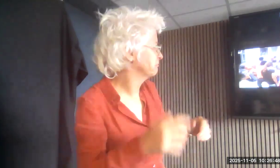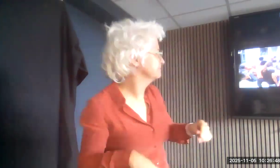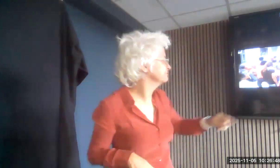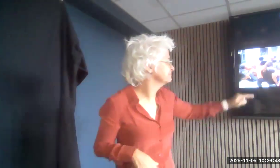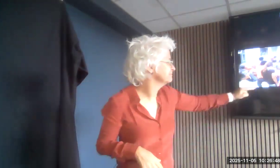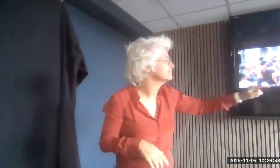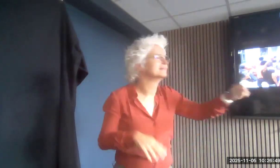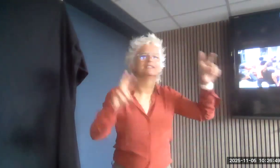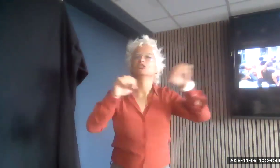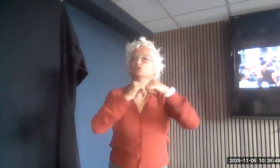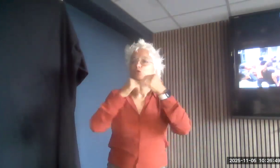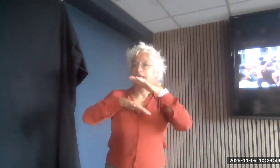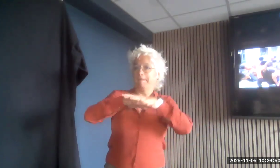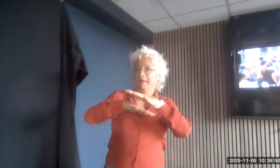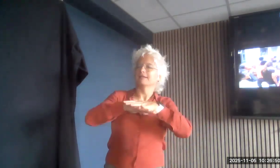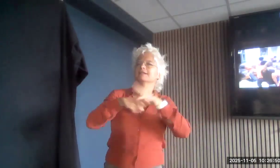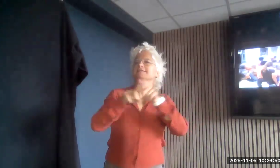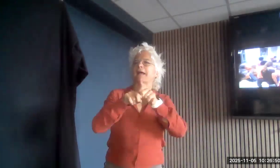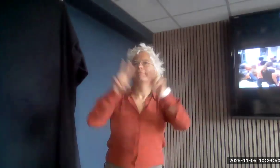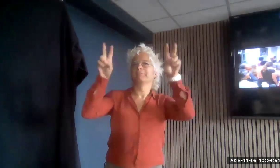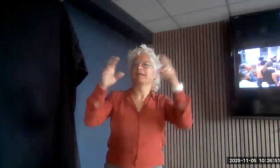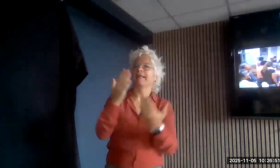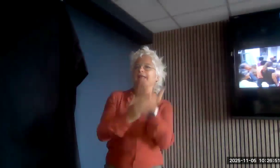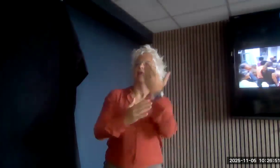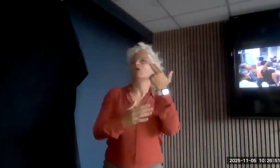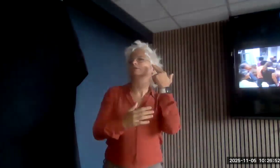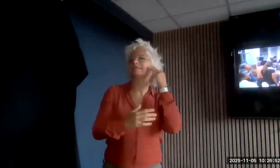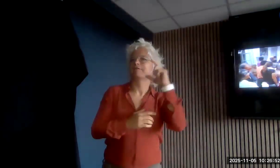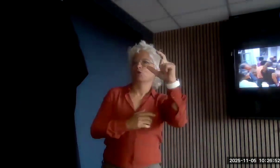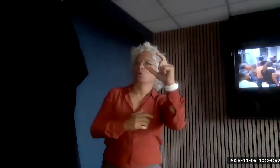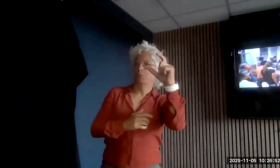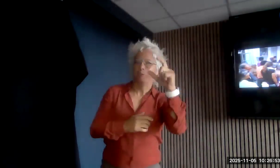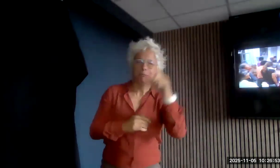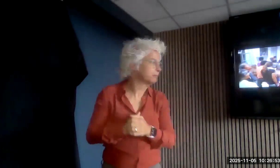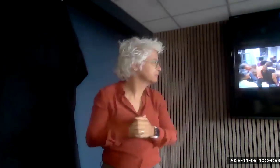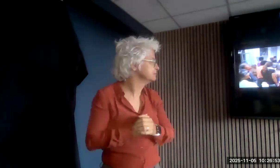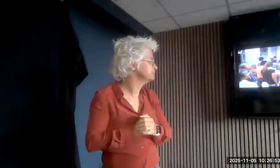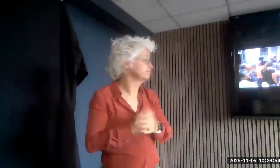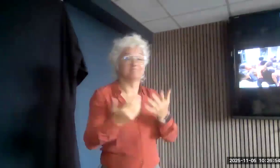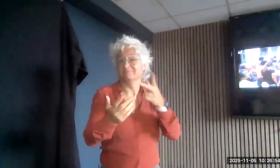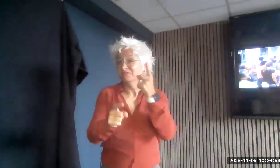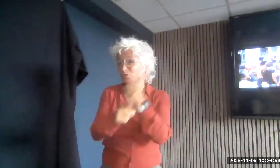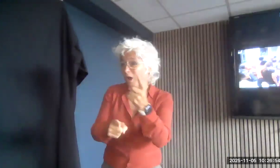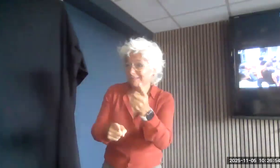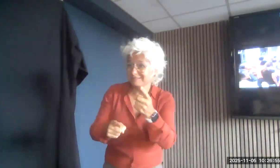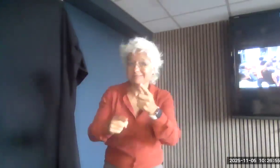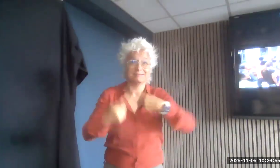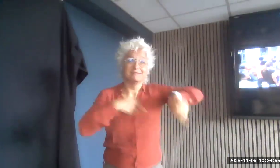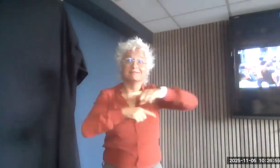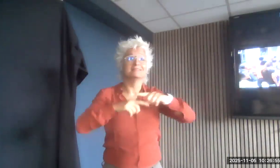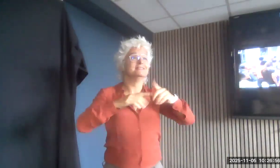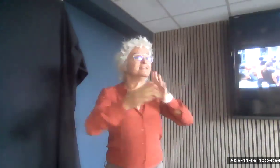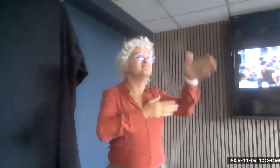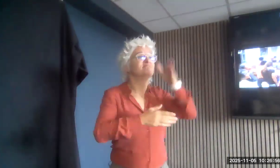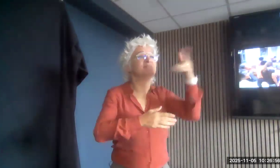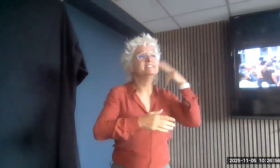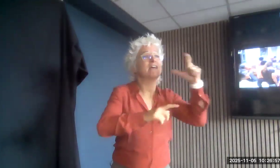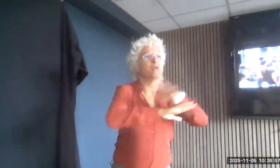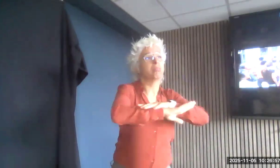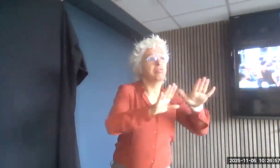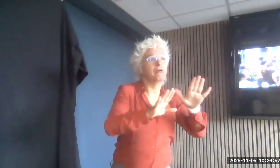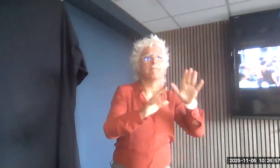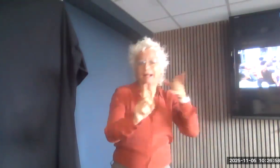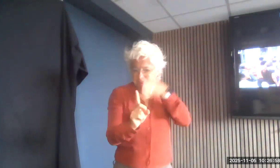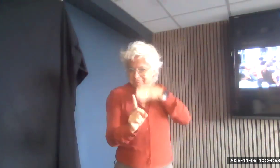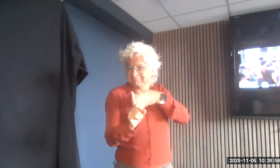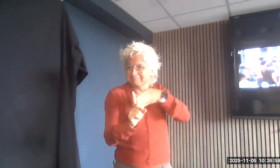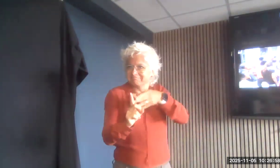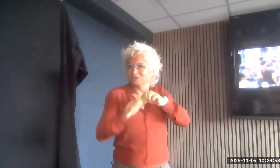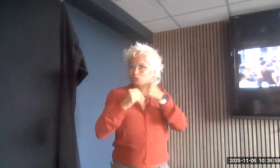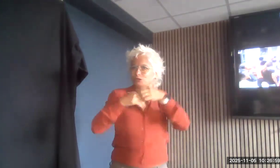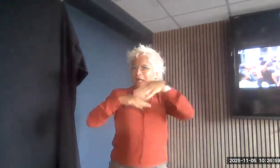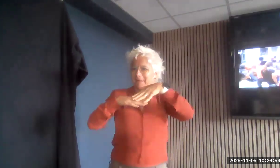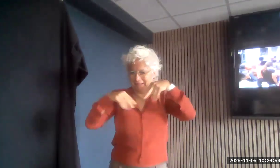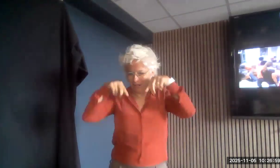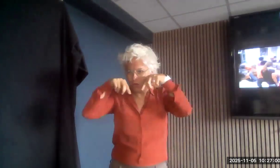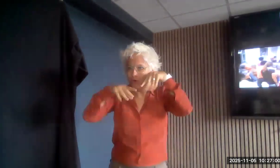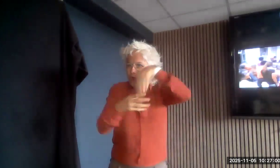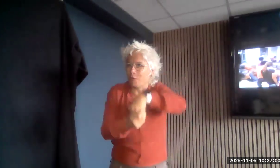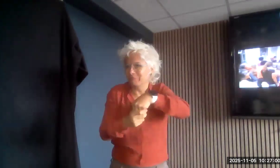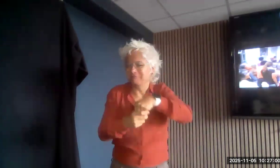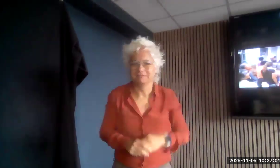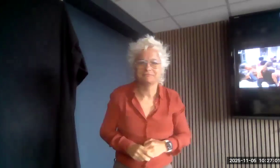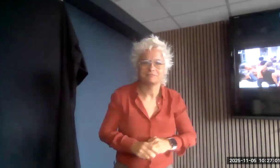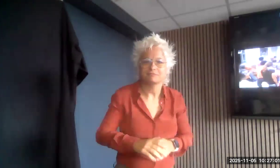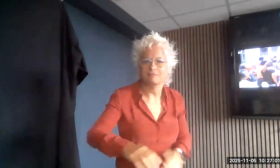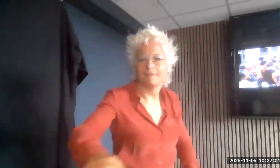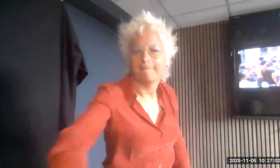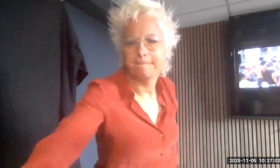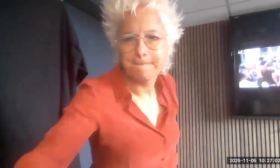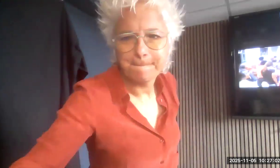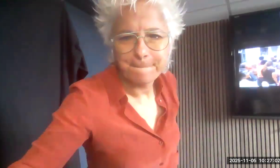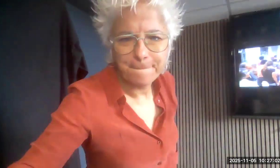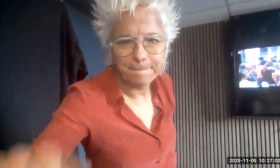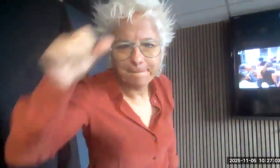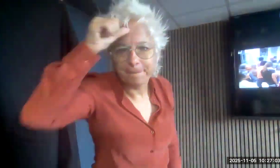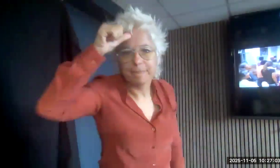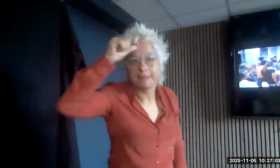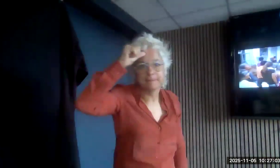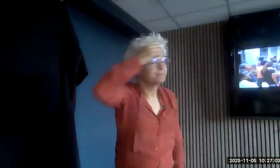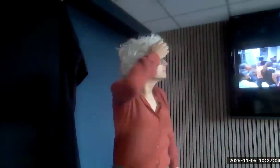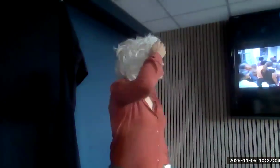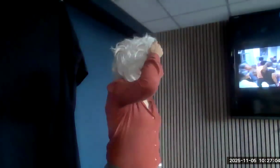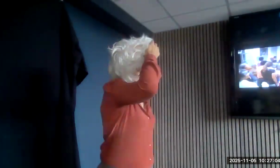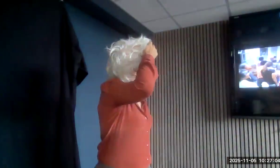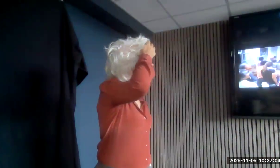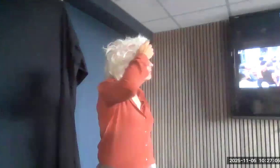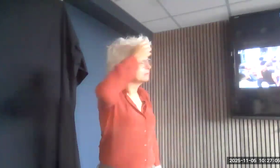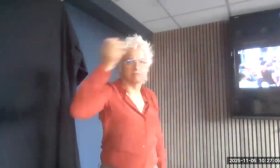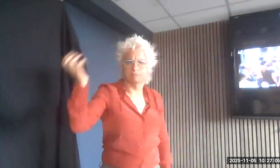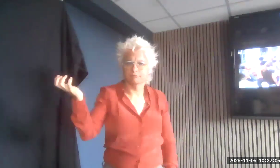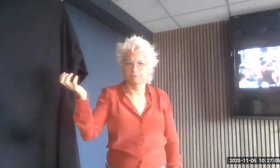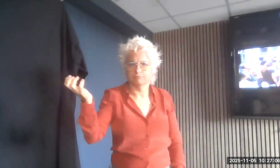And we see this idea permeating in Deaf communities now. So social media gives Deaf people a virtual space, and it's true. We see this when people maybe don't necessarily have the opportunities to go to physical deaf spaces in the way they used to, and instead they access these spaces.